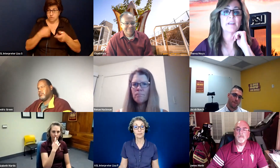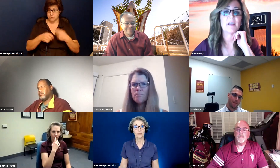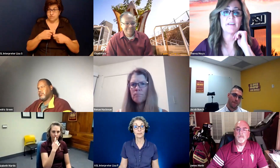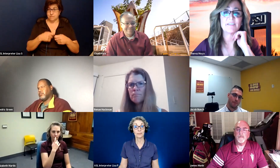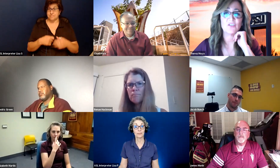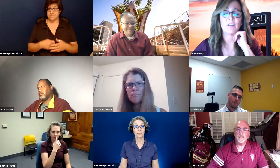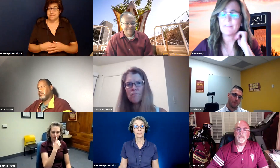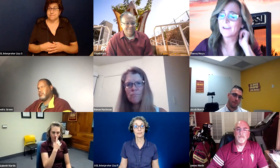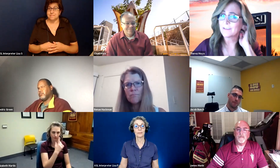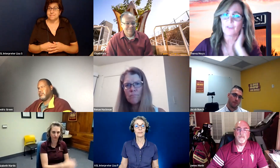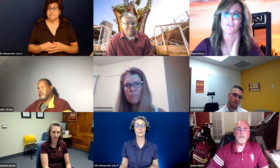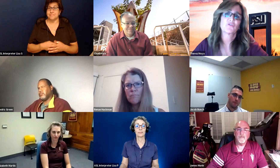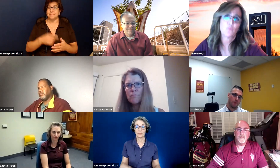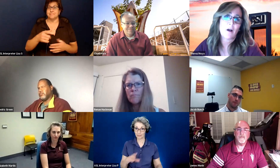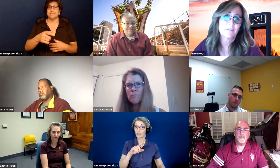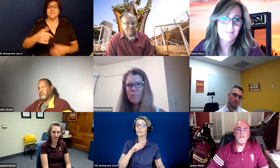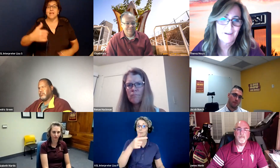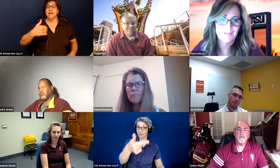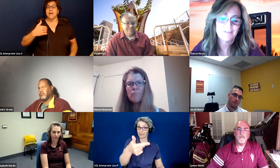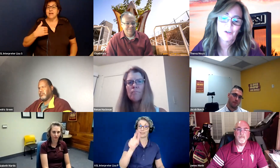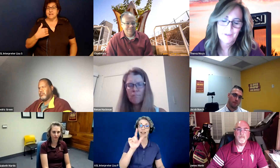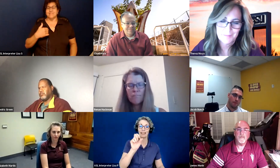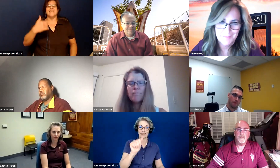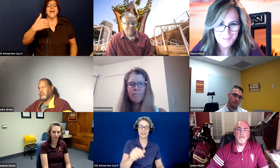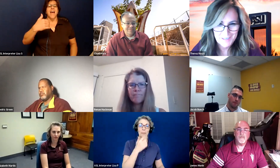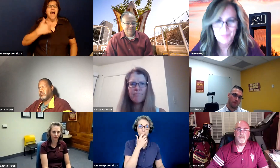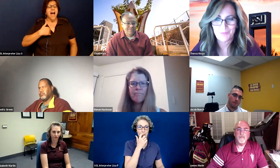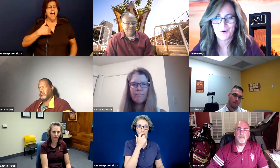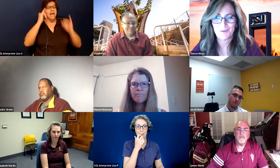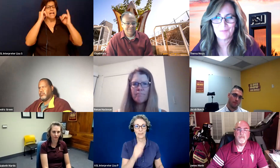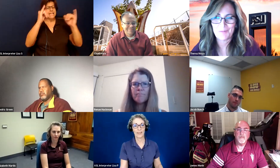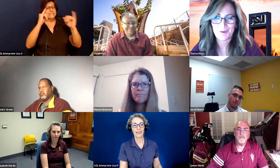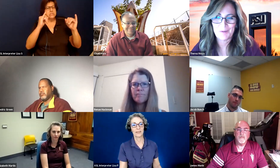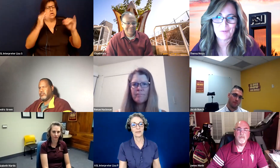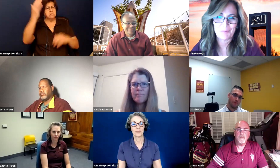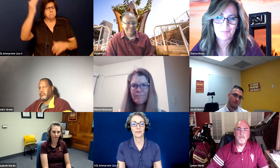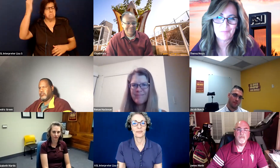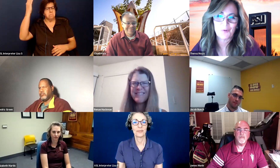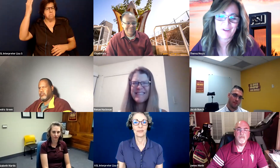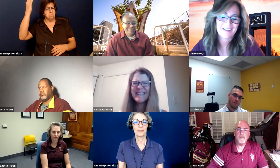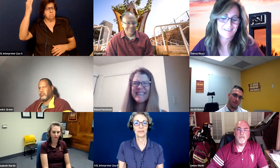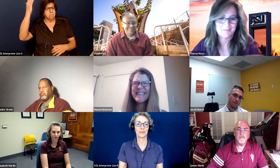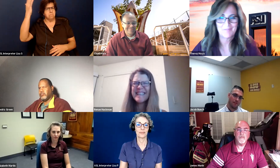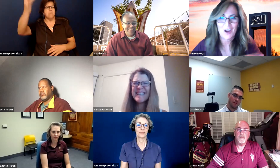I mean, I've had instructors walk in days before we were working in